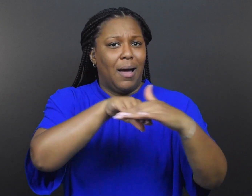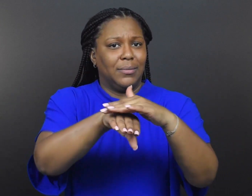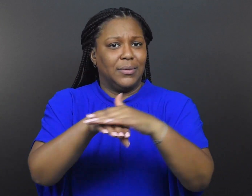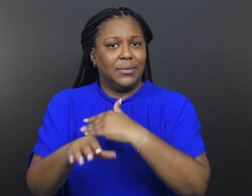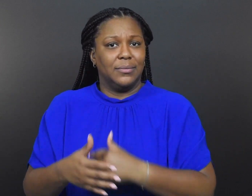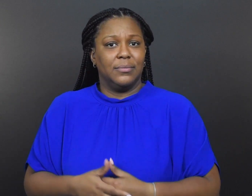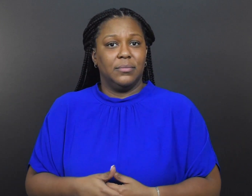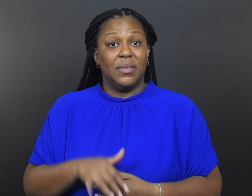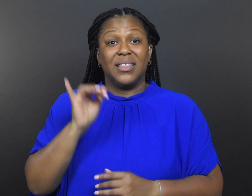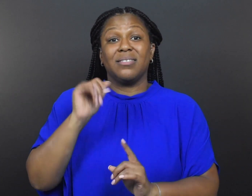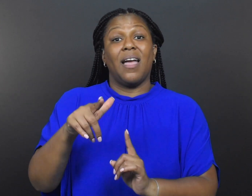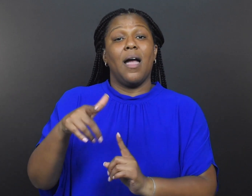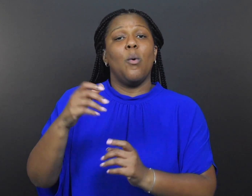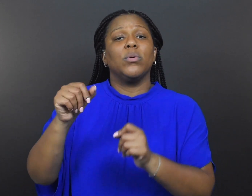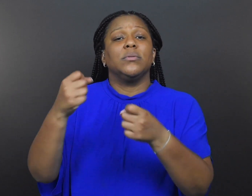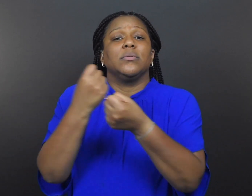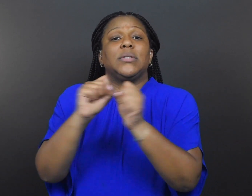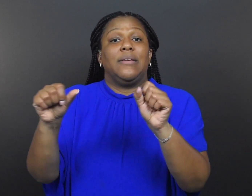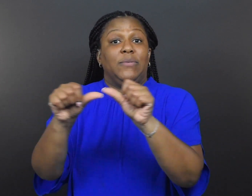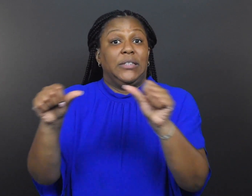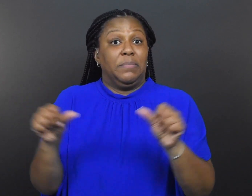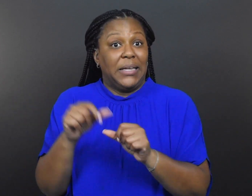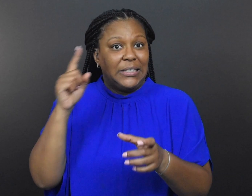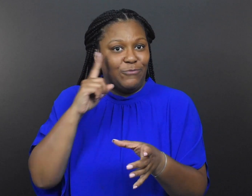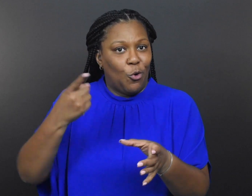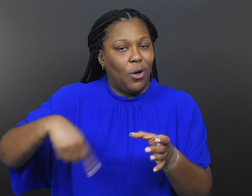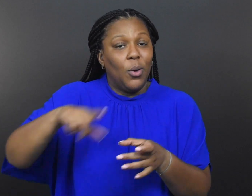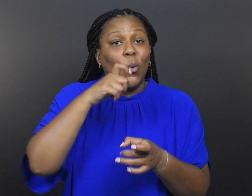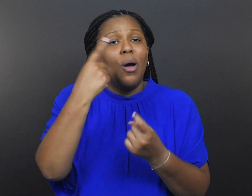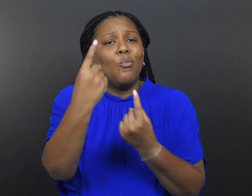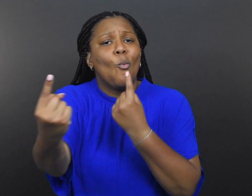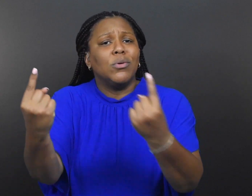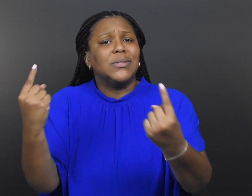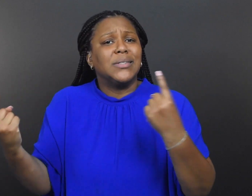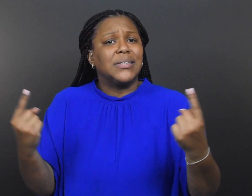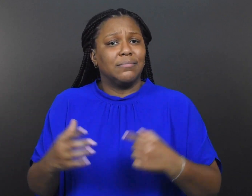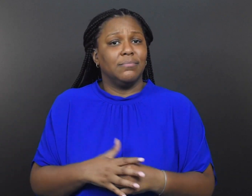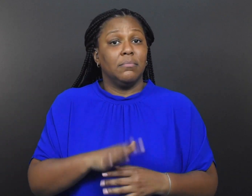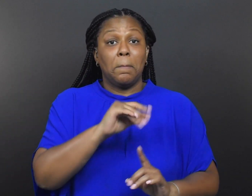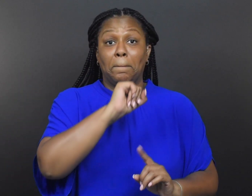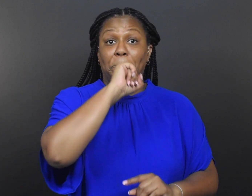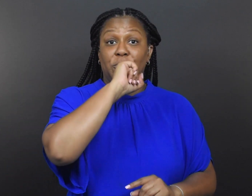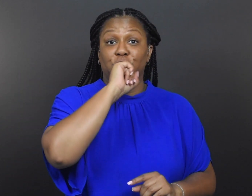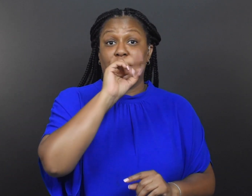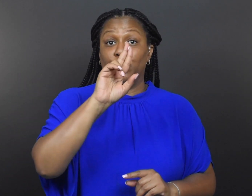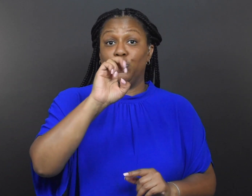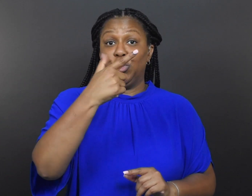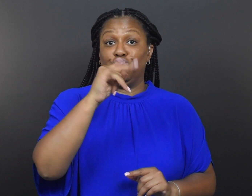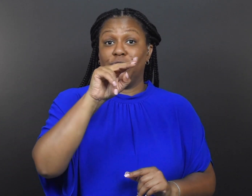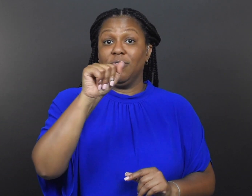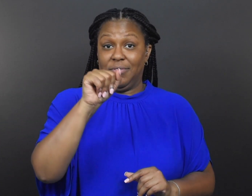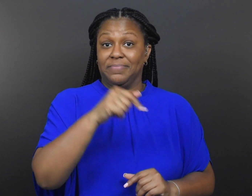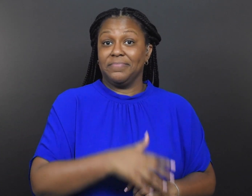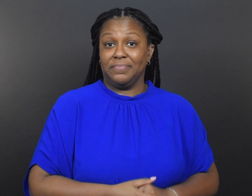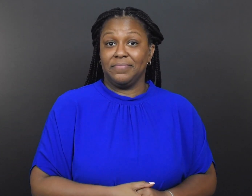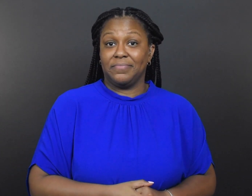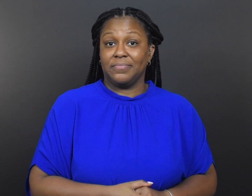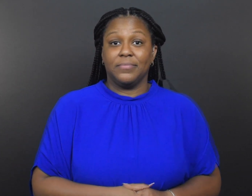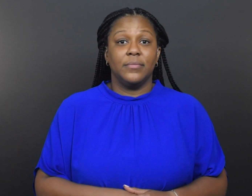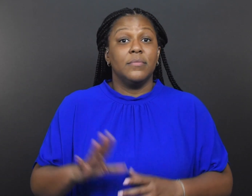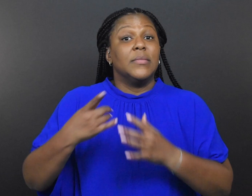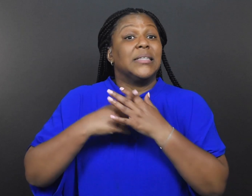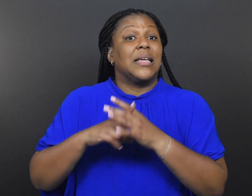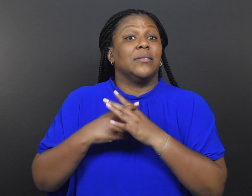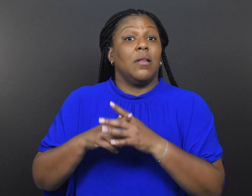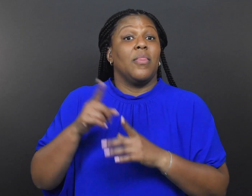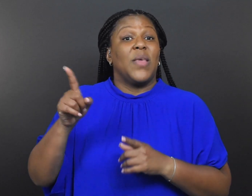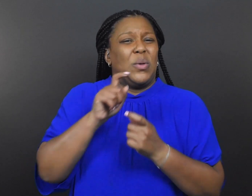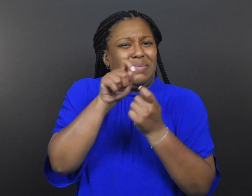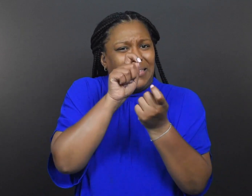and it was a "safe space to quarantine," said Bishop Regina, SE MN Synod of the ELCA. Initially,